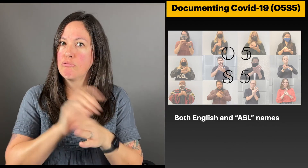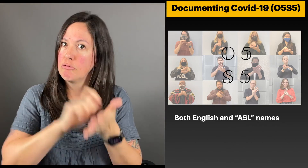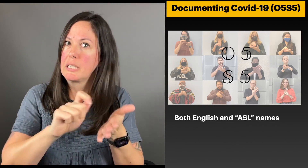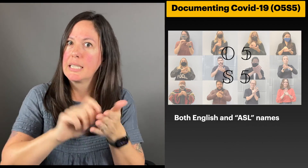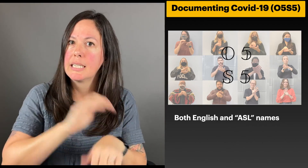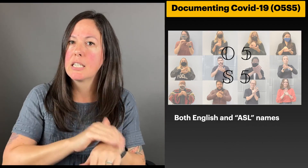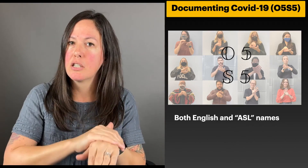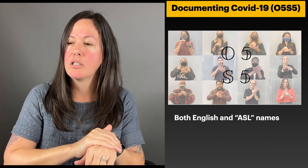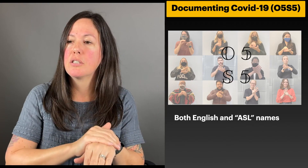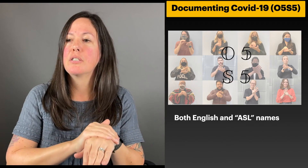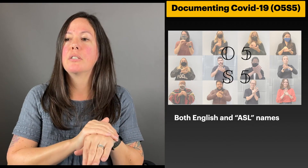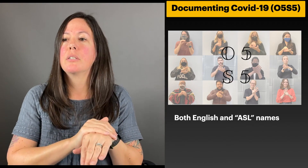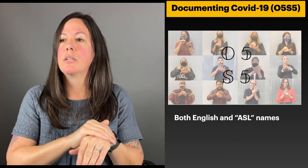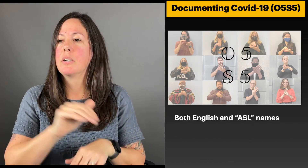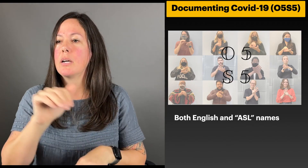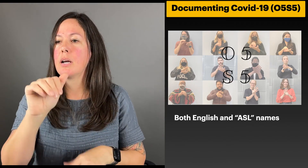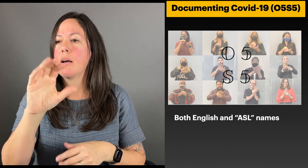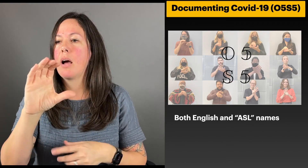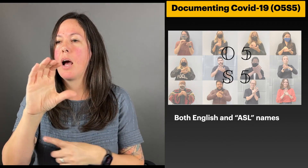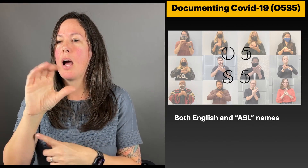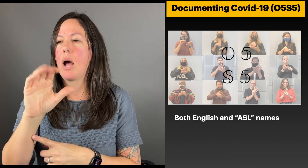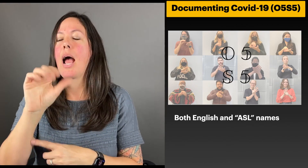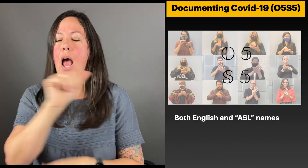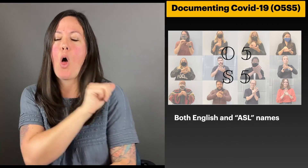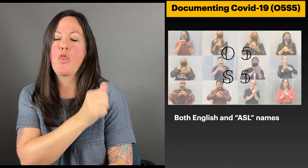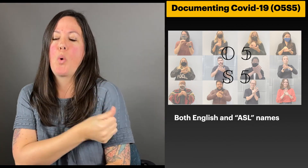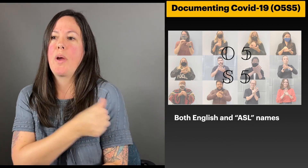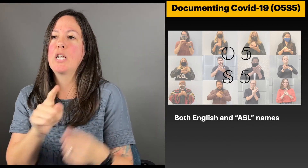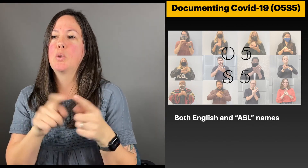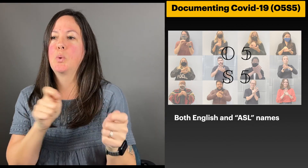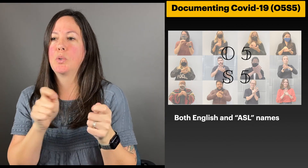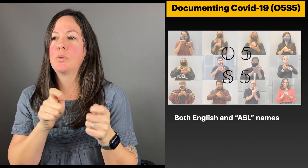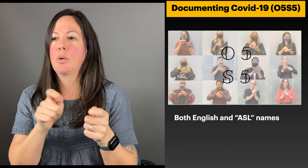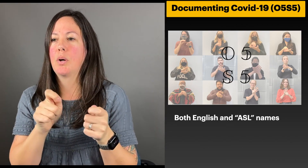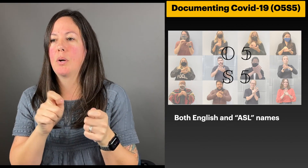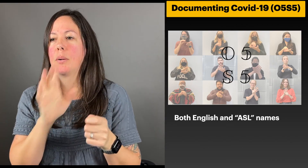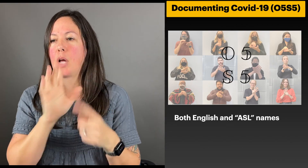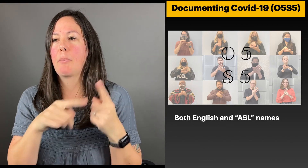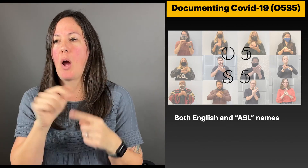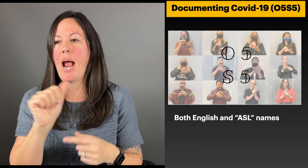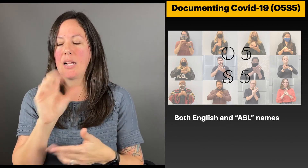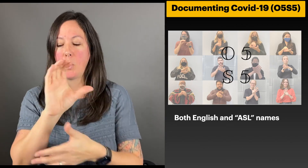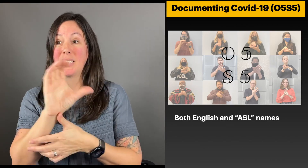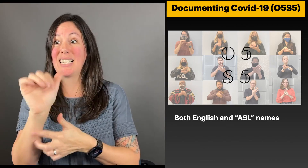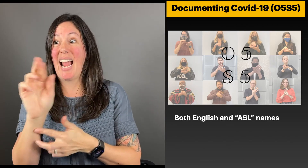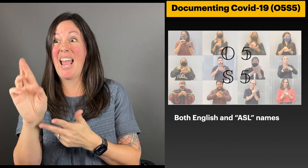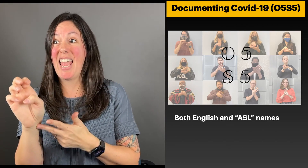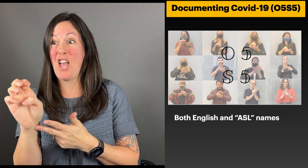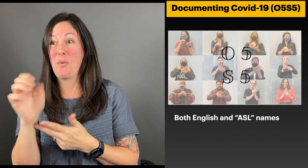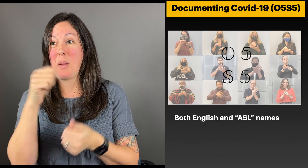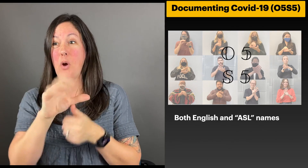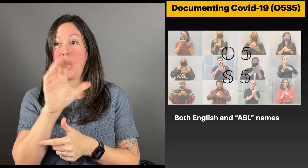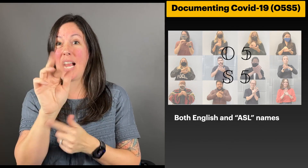care uh oh the C re I'm sorry the authority and